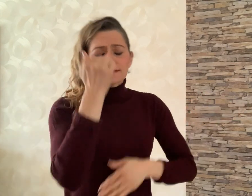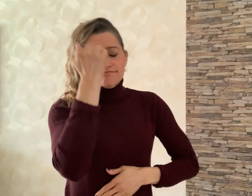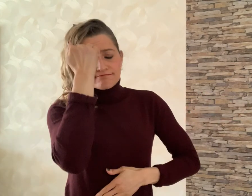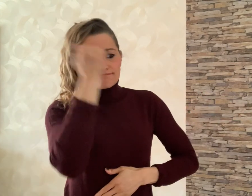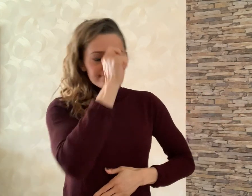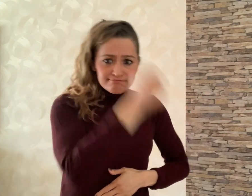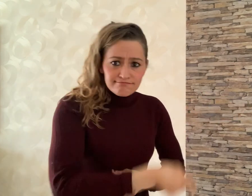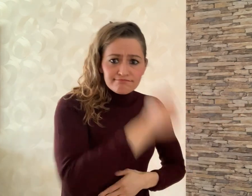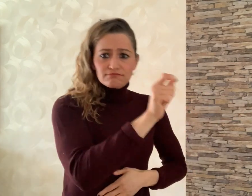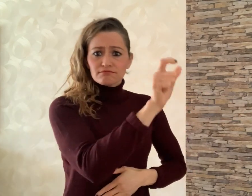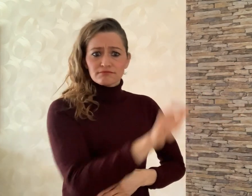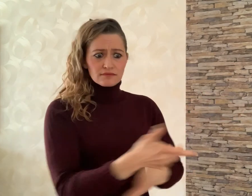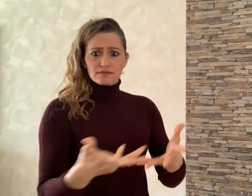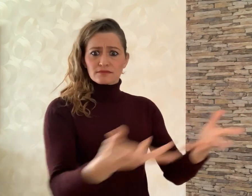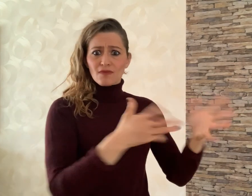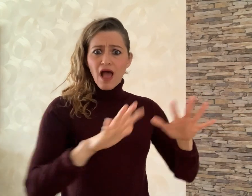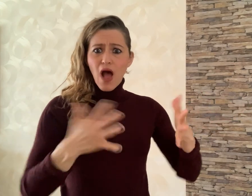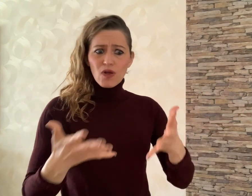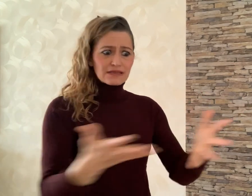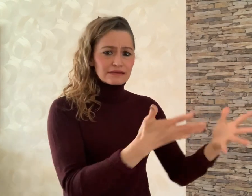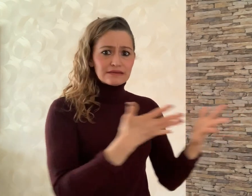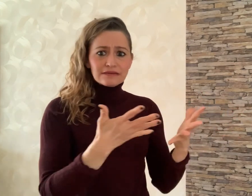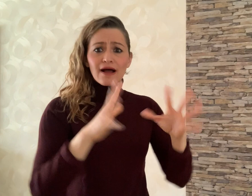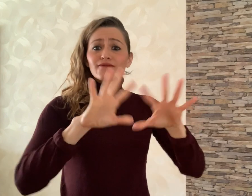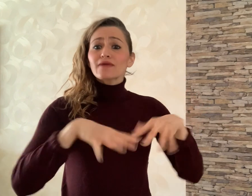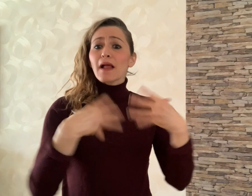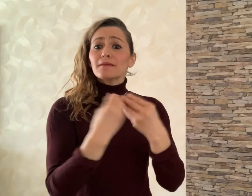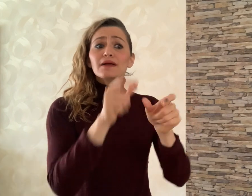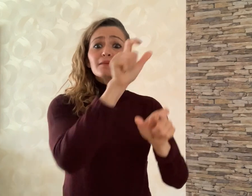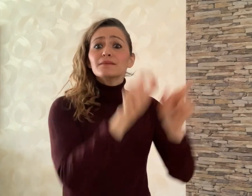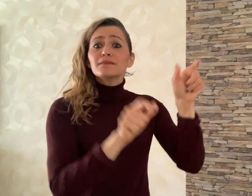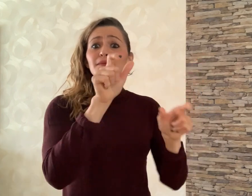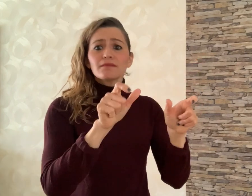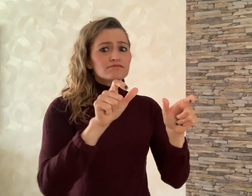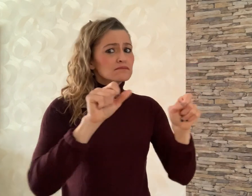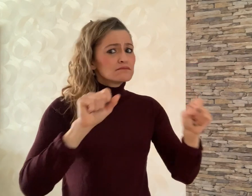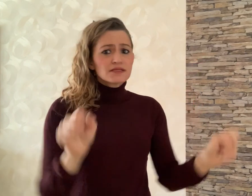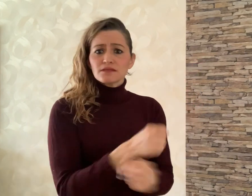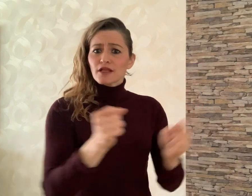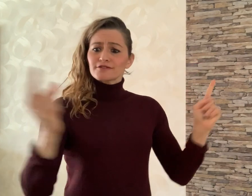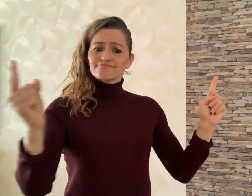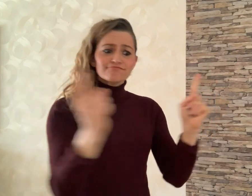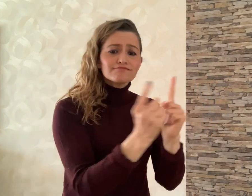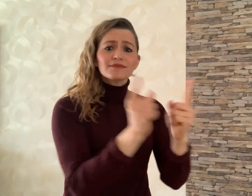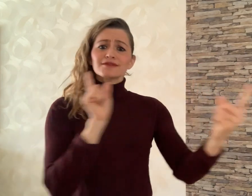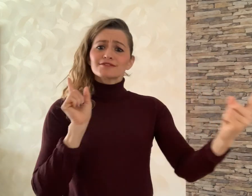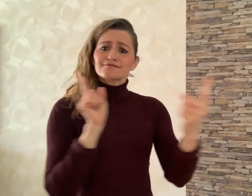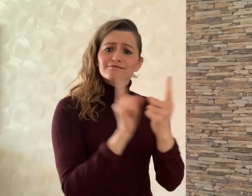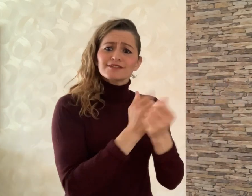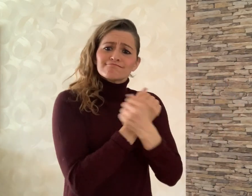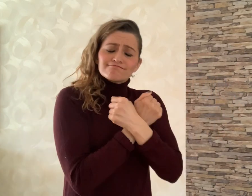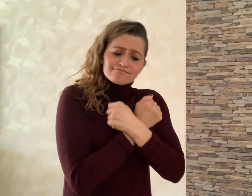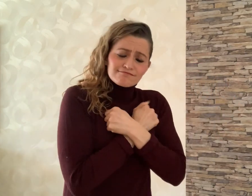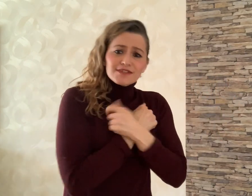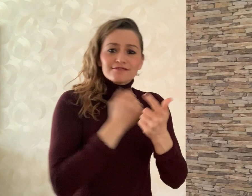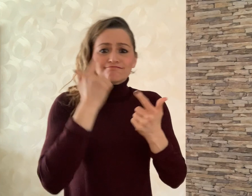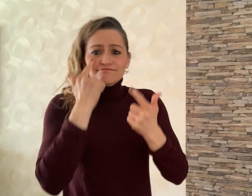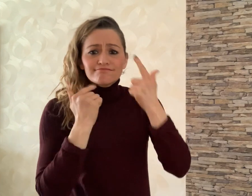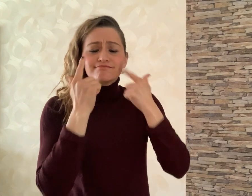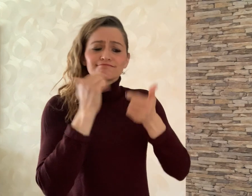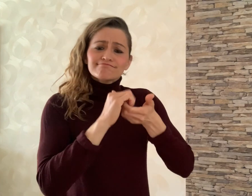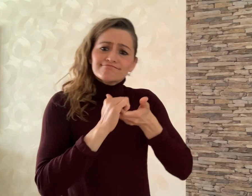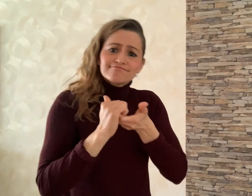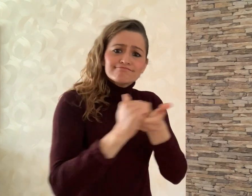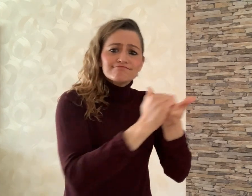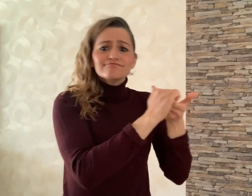Family members cannot gather in one place to console one another.